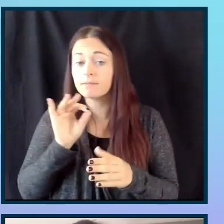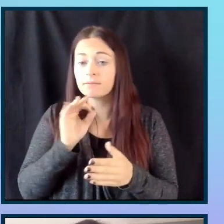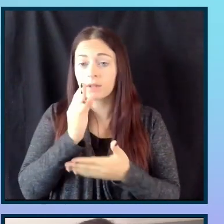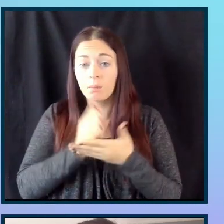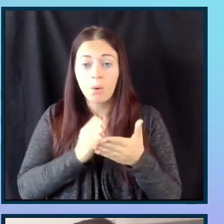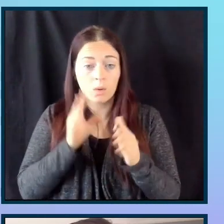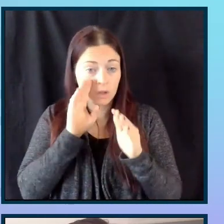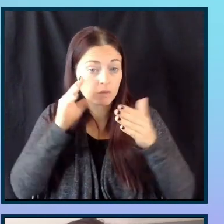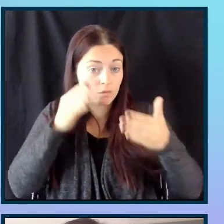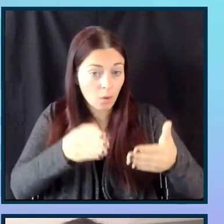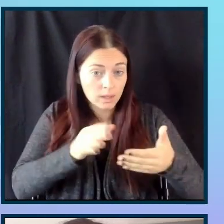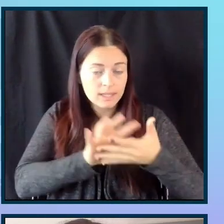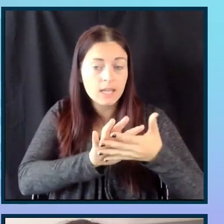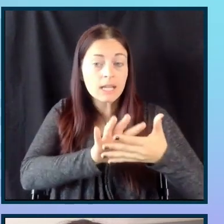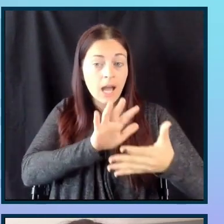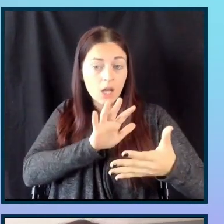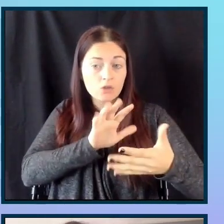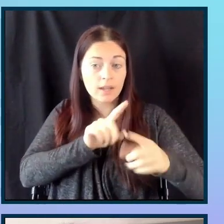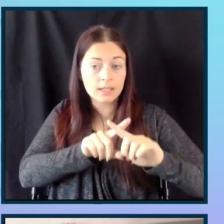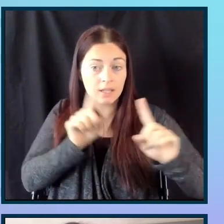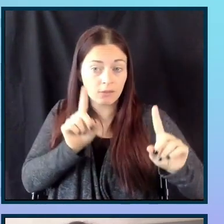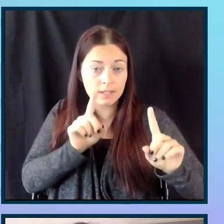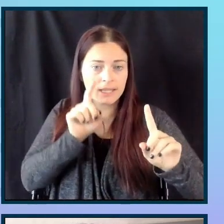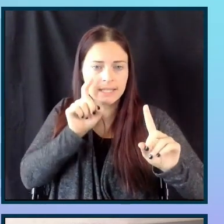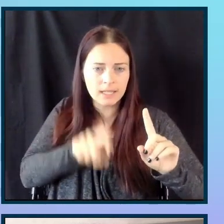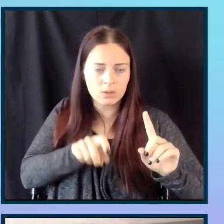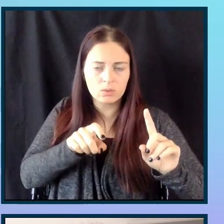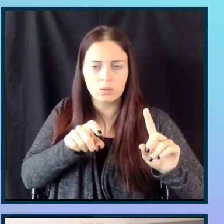the contrast difference needs to be at least 3:1.